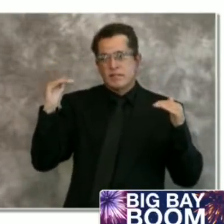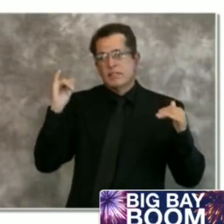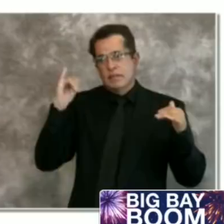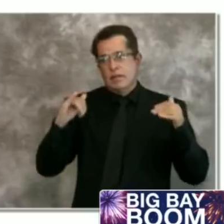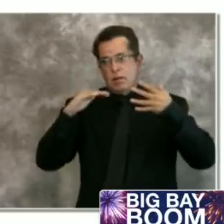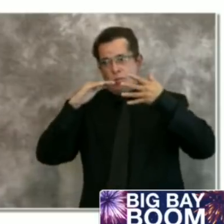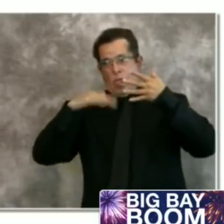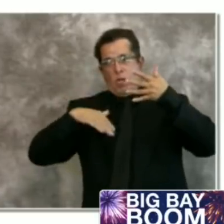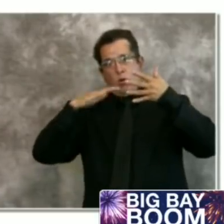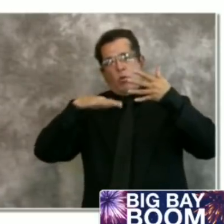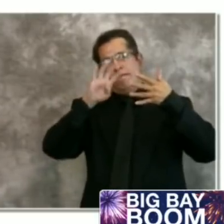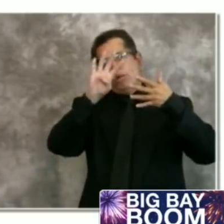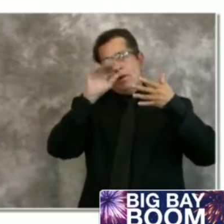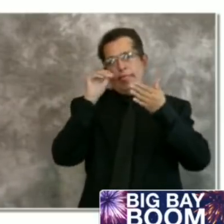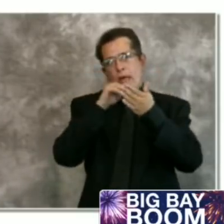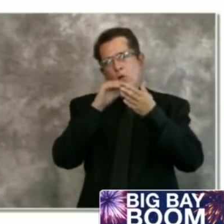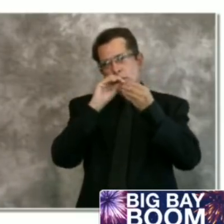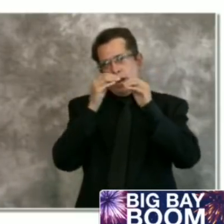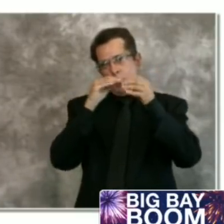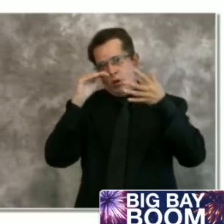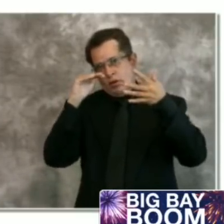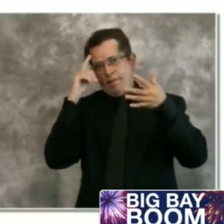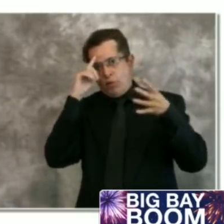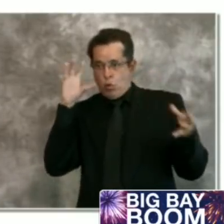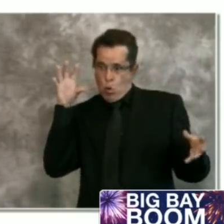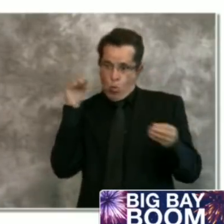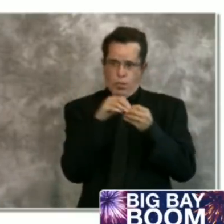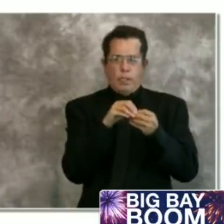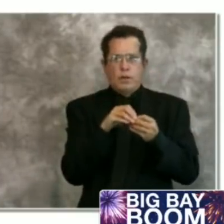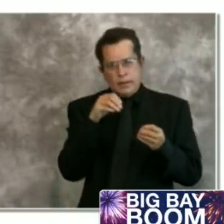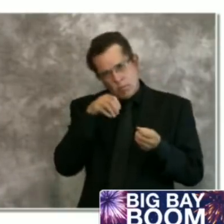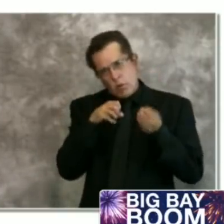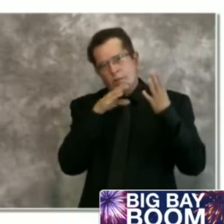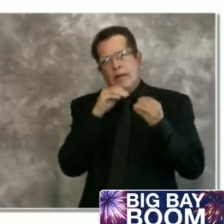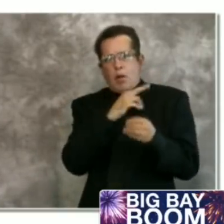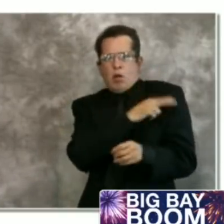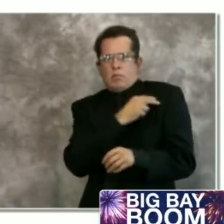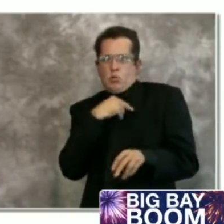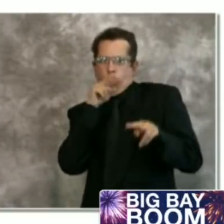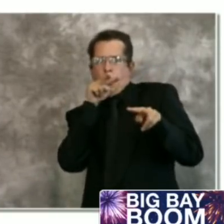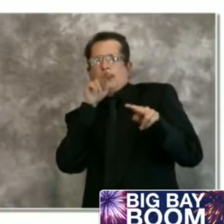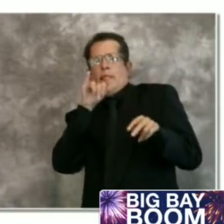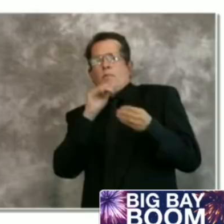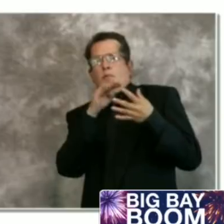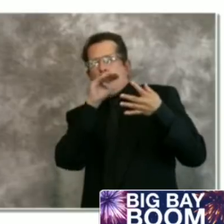WE'VE SEEN ON COVID HOSPITALIZATION DECREASE JUST A LITTLE BIT OVER THE PRECEDING DAY WHICH PUTS US